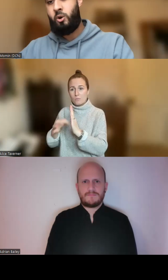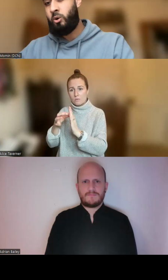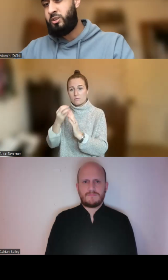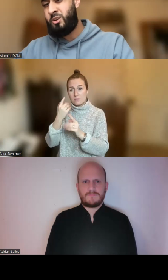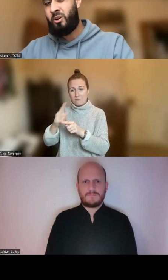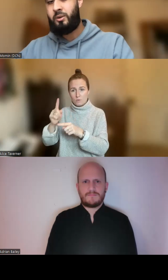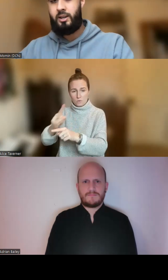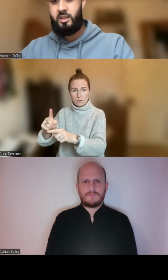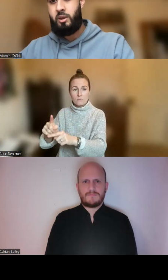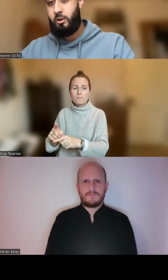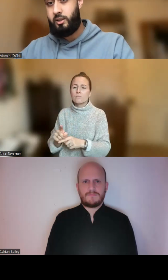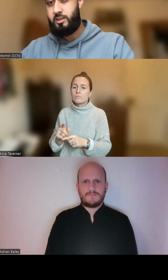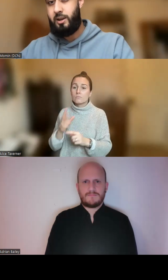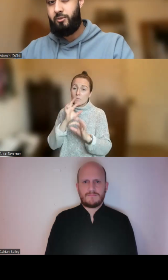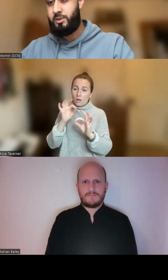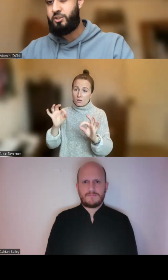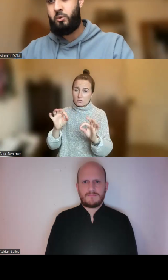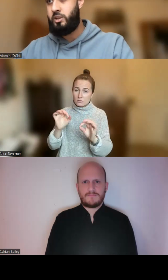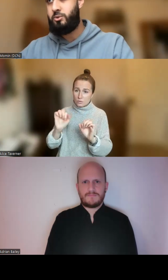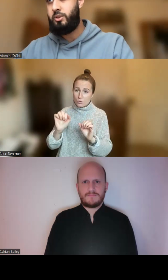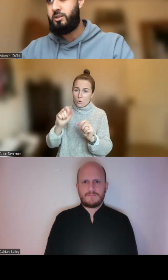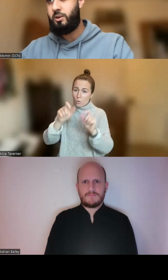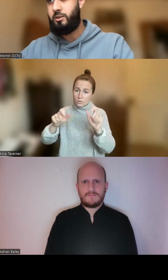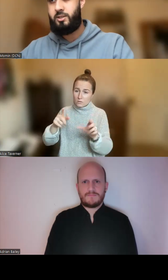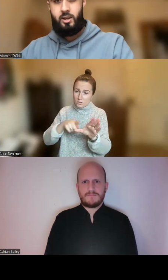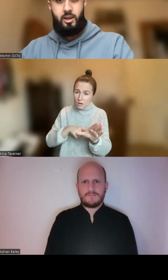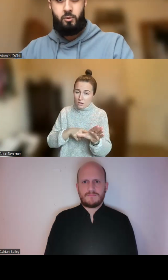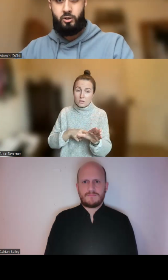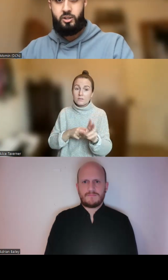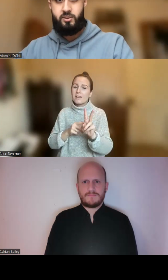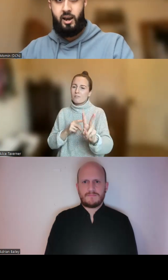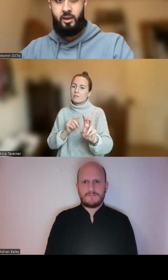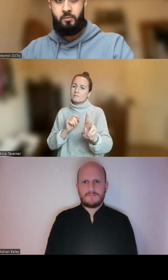Is your audience young? I'd say maybe look at these platforms I'm just going to whiz through these because I'm conscious of time.